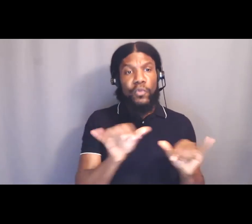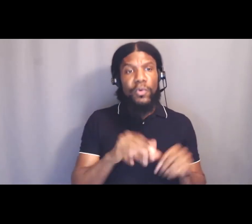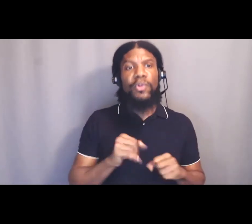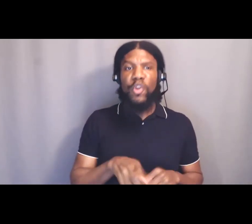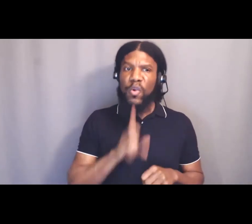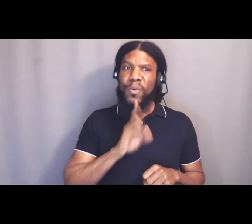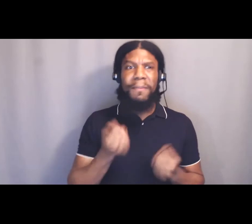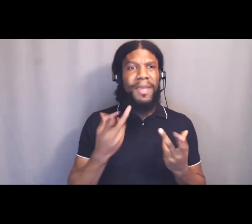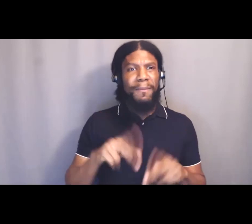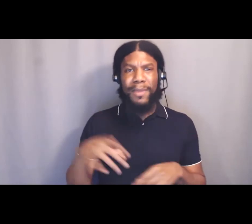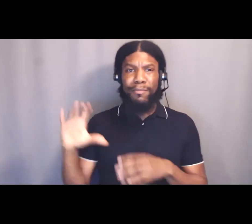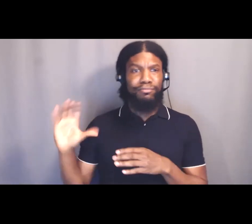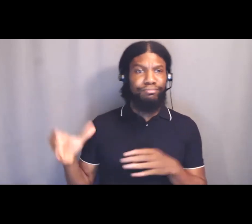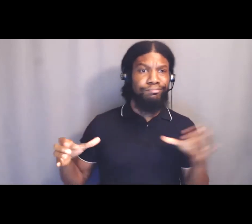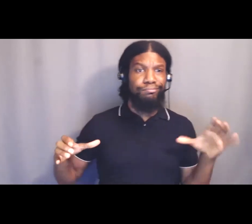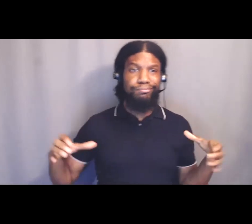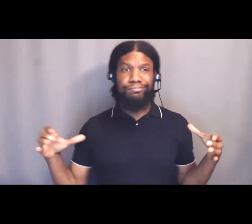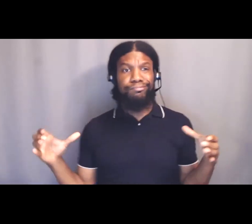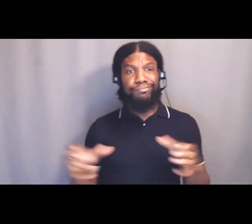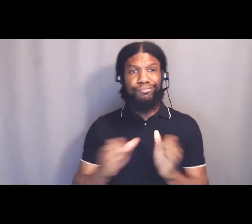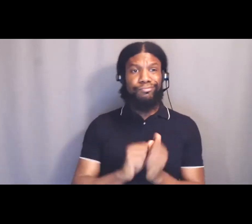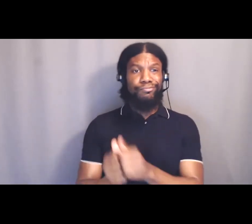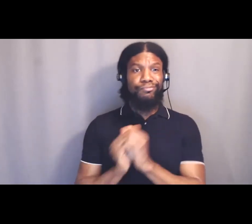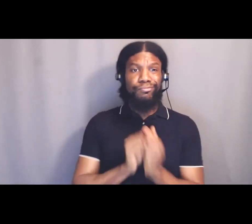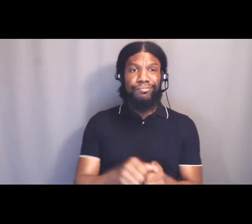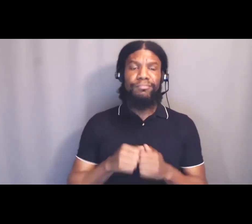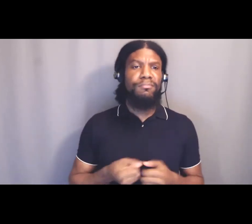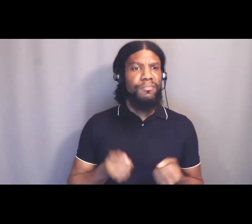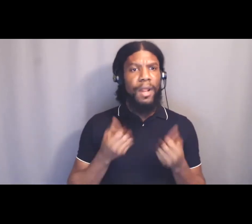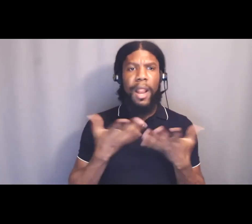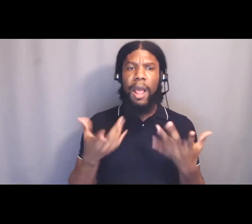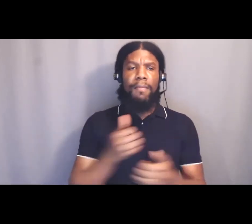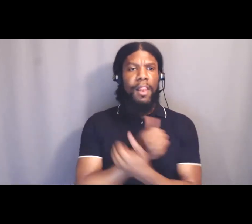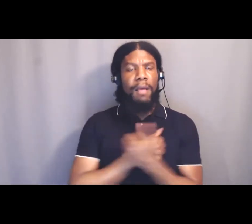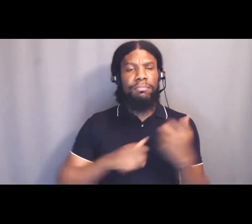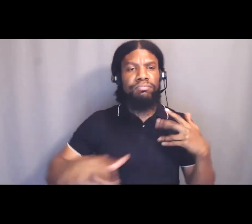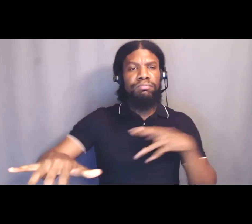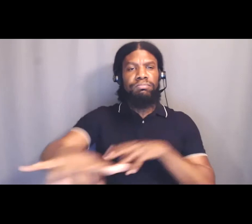And we showered them with love and we're just so moved by their strength.